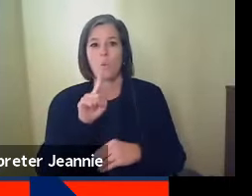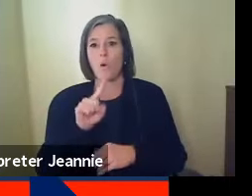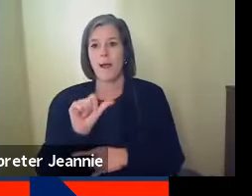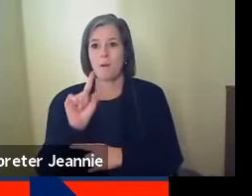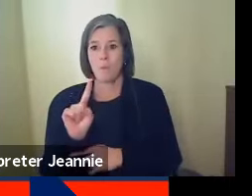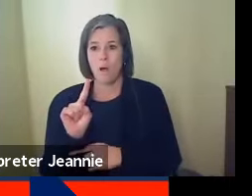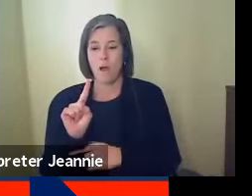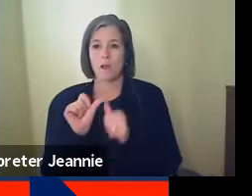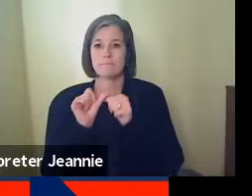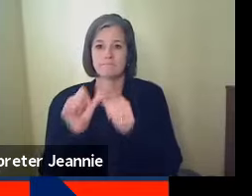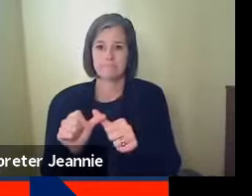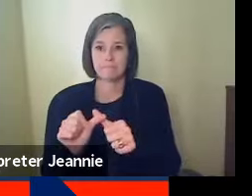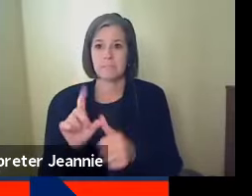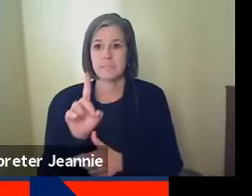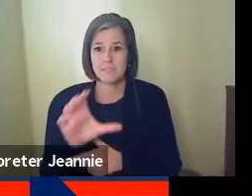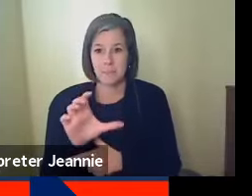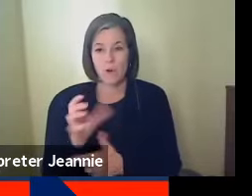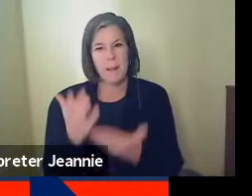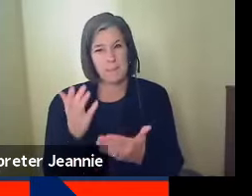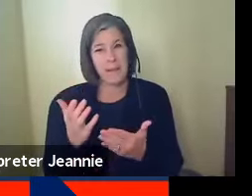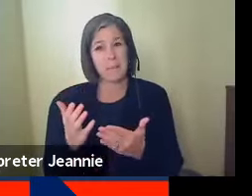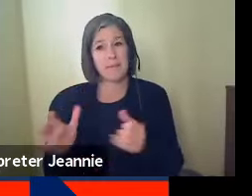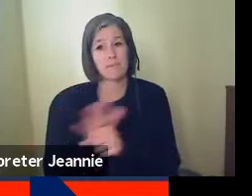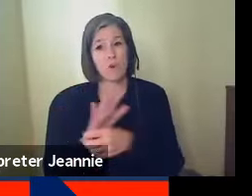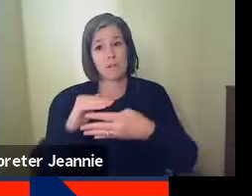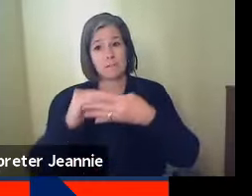through the rest of December and probably all of January before we are able to move